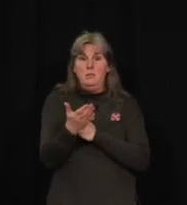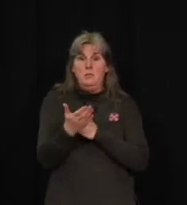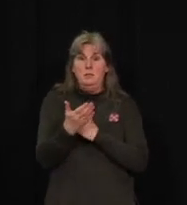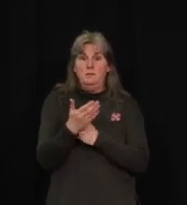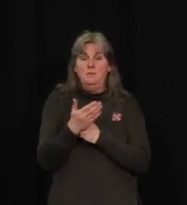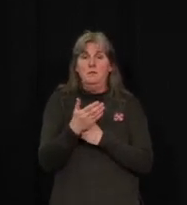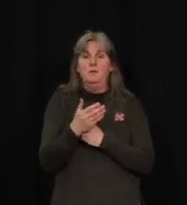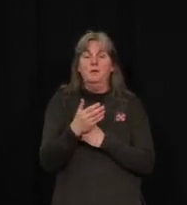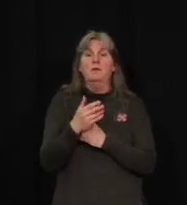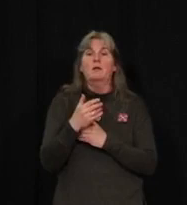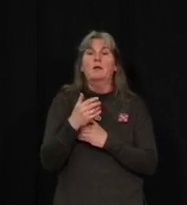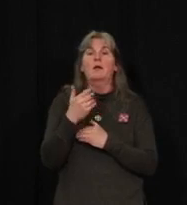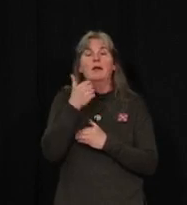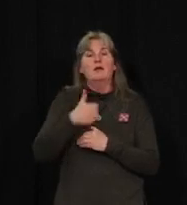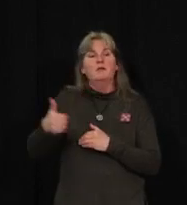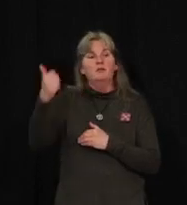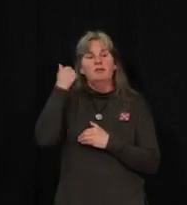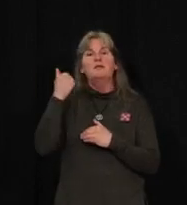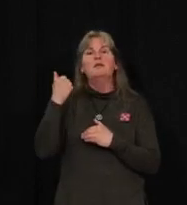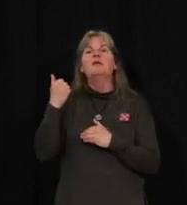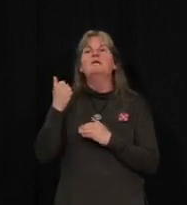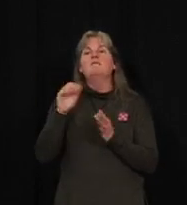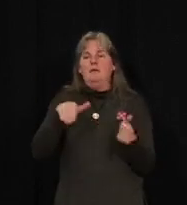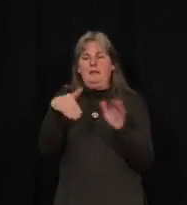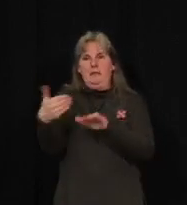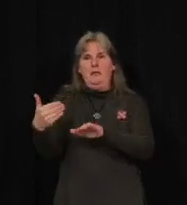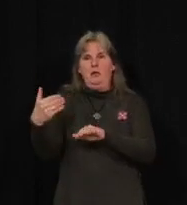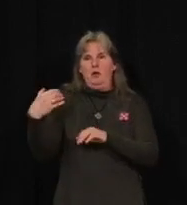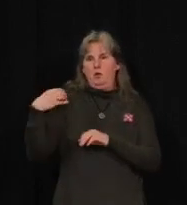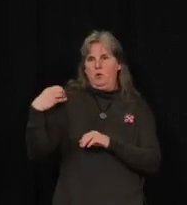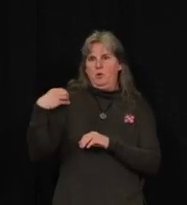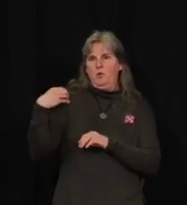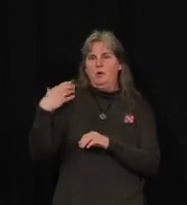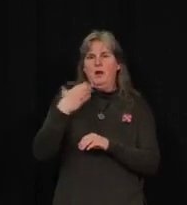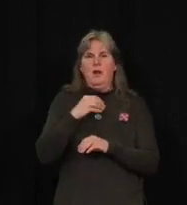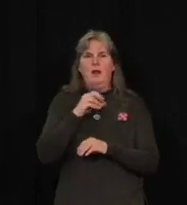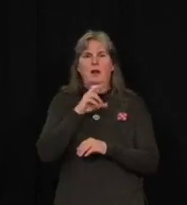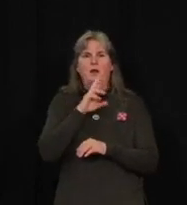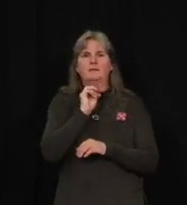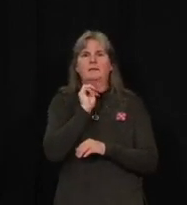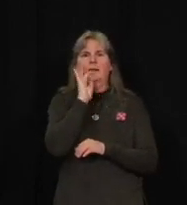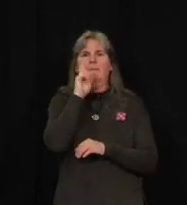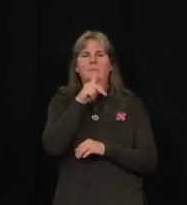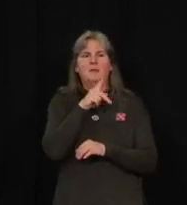Superintendent here and Yukon, I issued a news release advising f